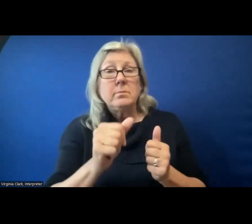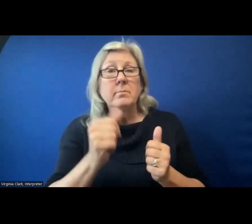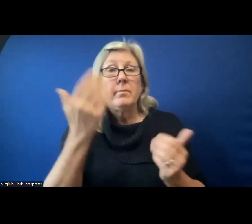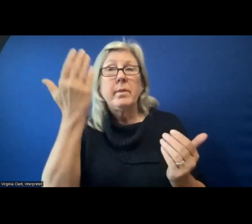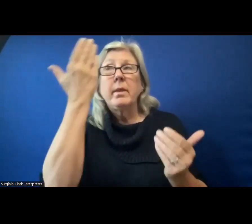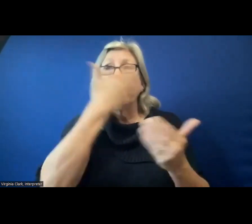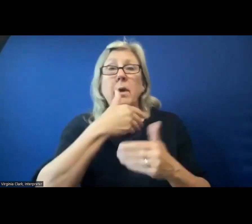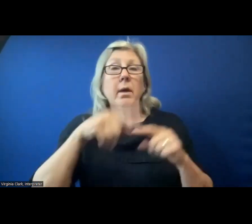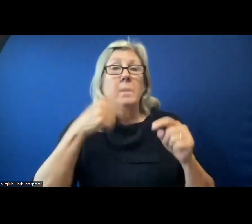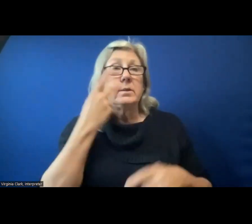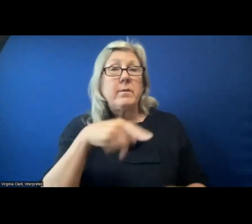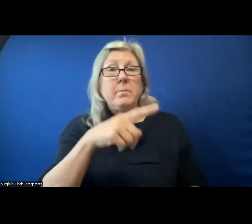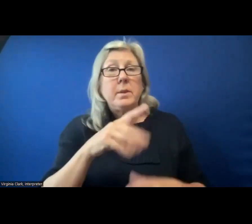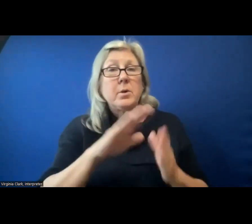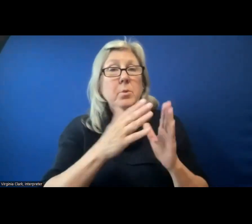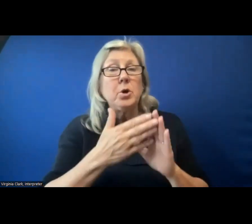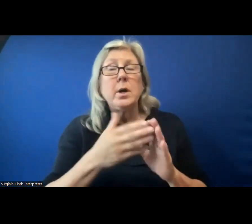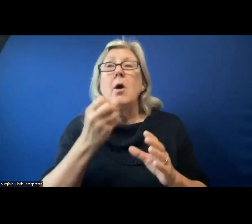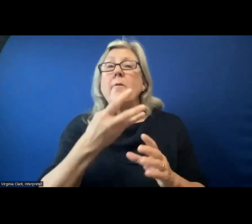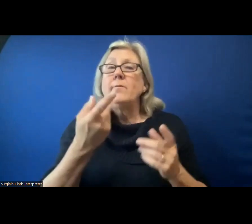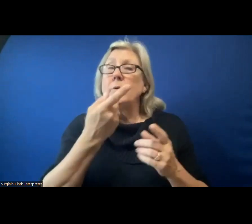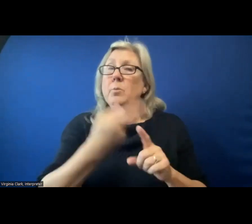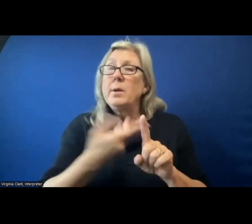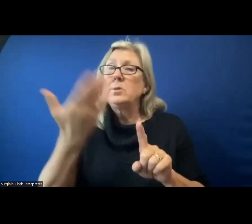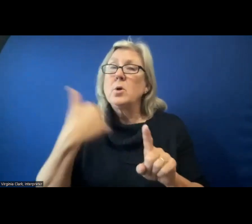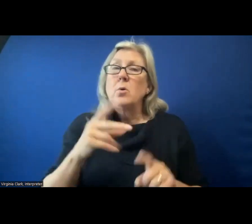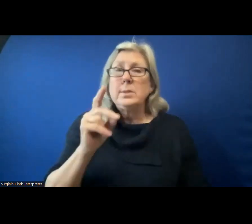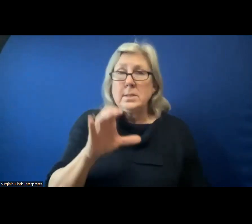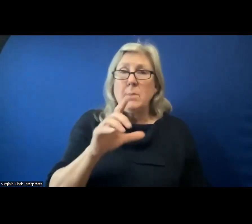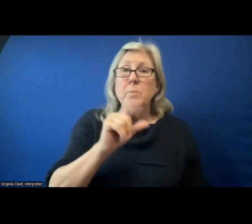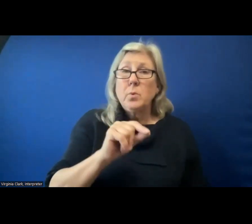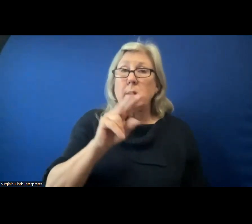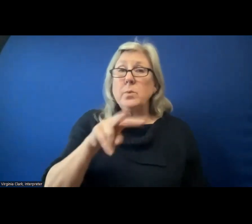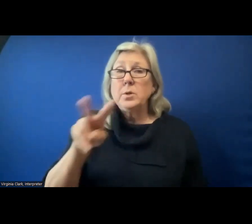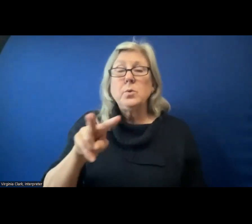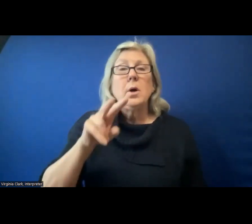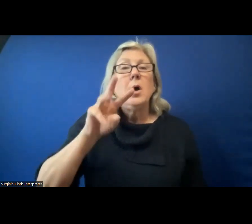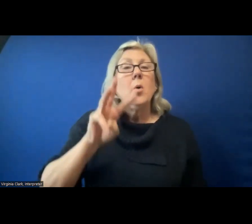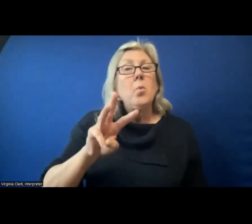A few months ago, back in December 2022, the World Health Organization reported that health